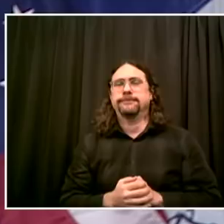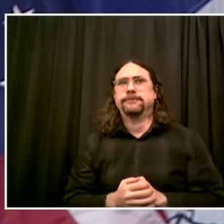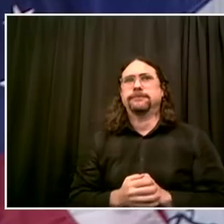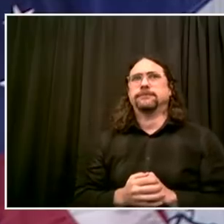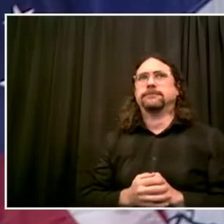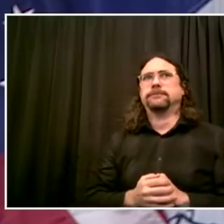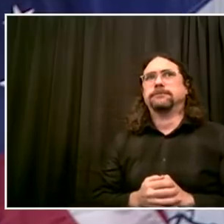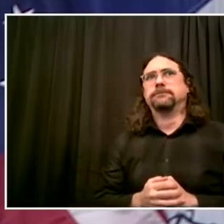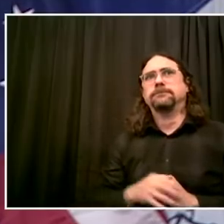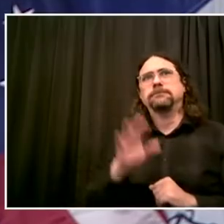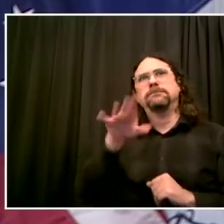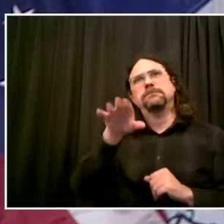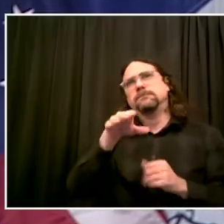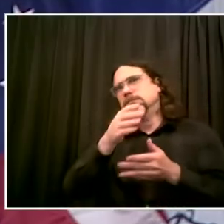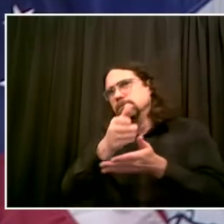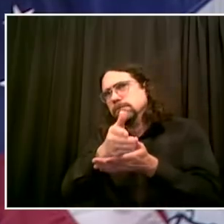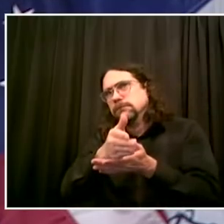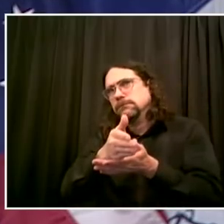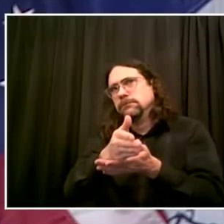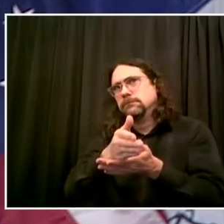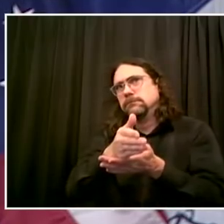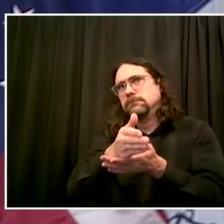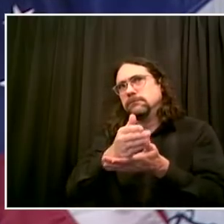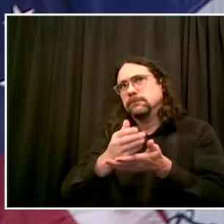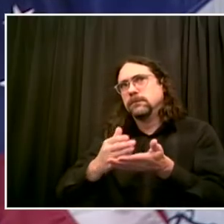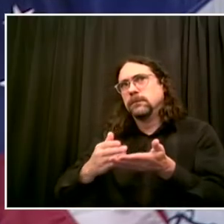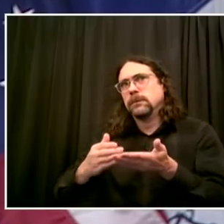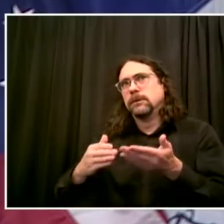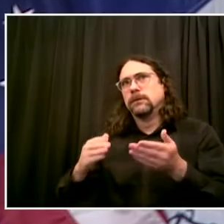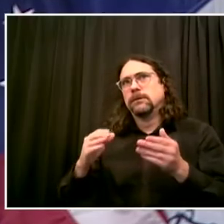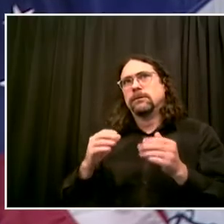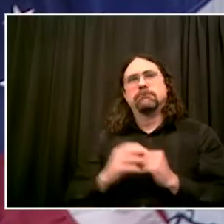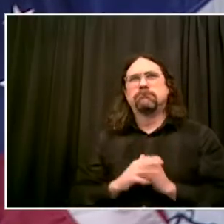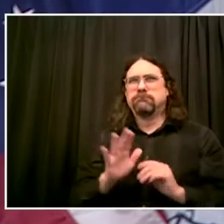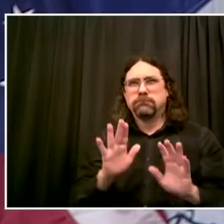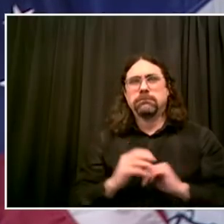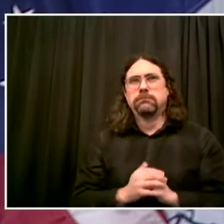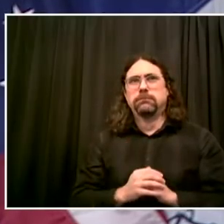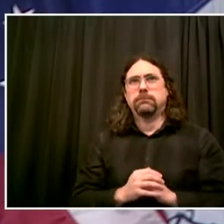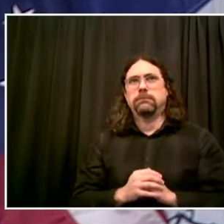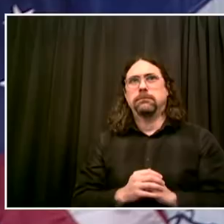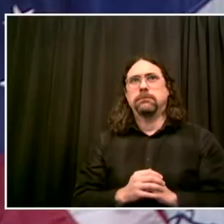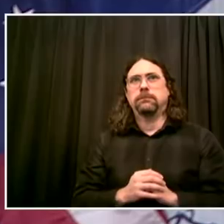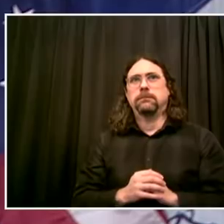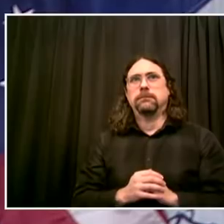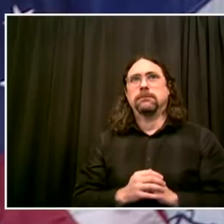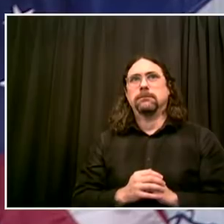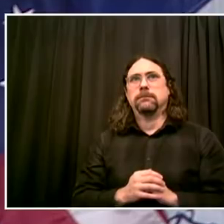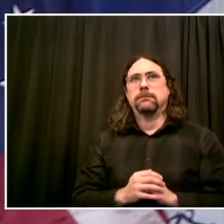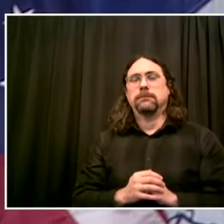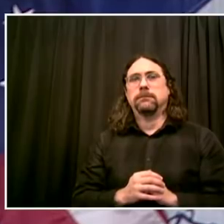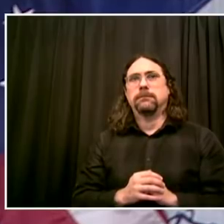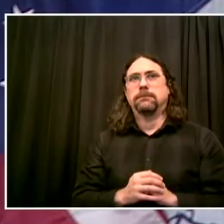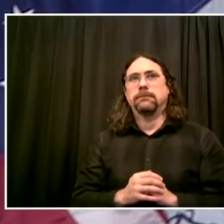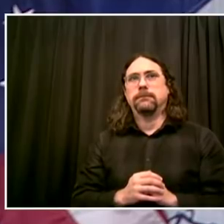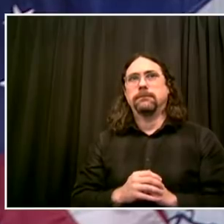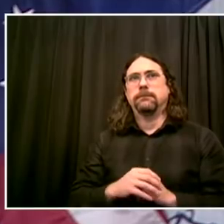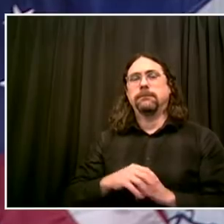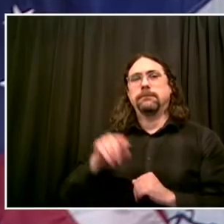WITH PEOPLE ALL DAY LONG ABOUT WHAT THEY ARE THINKING AND EXPERIENCING.